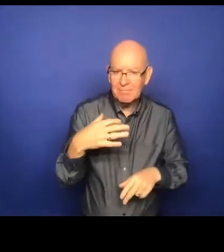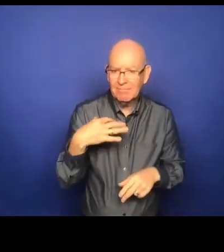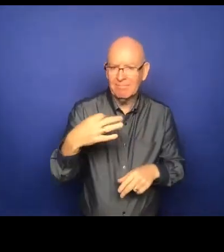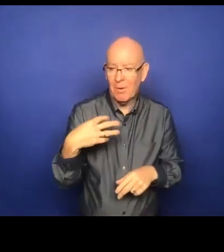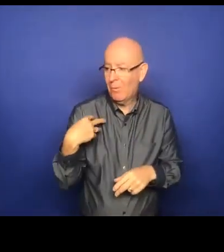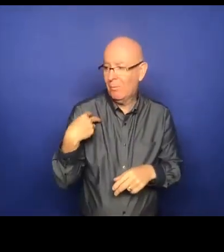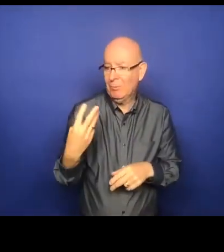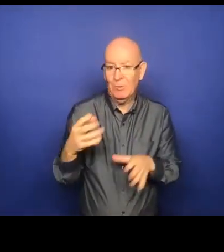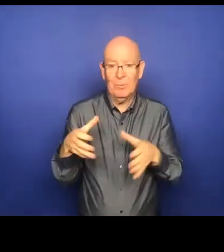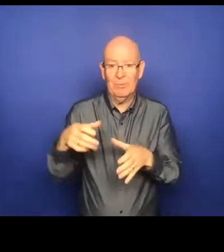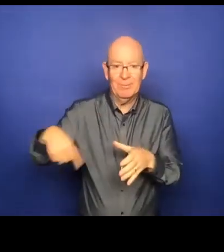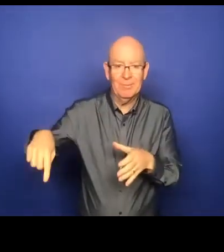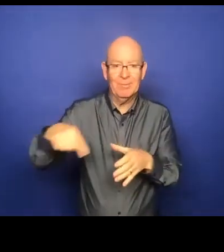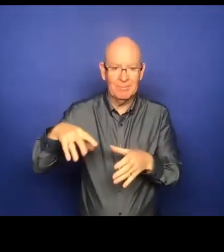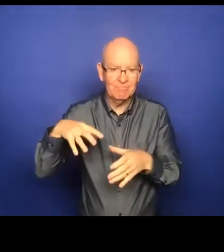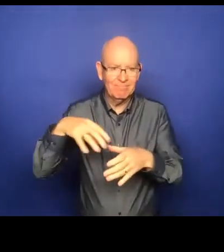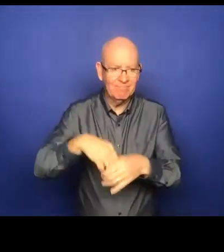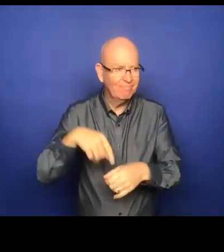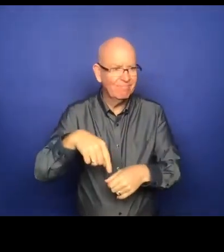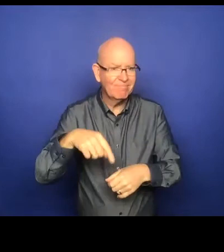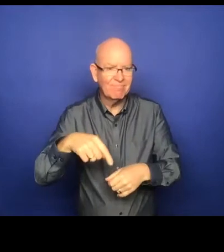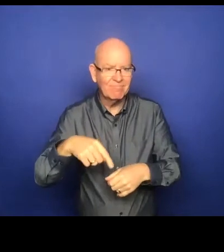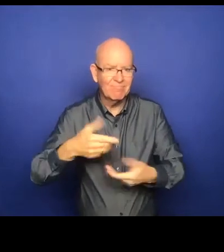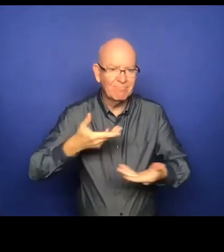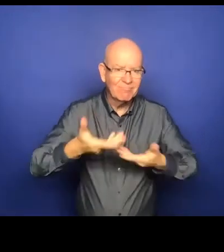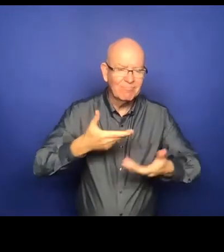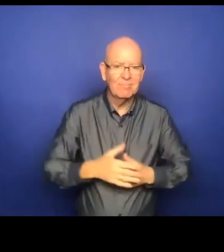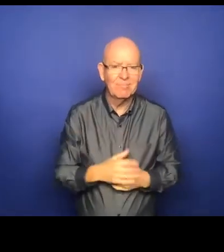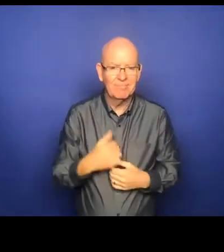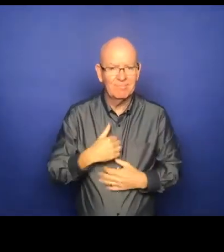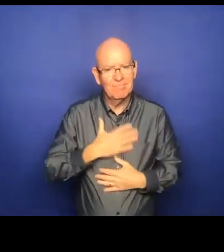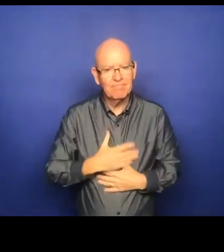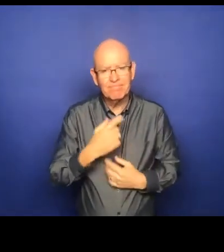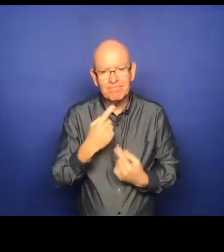more about the use of the Washington group tools